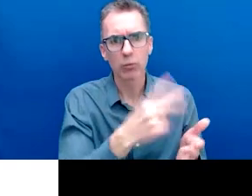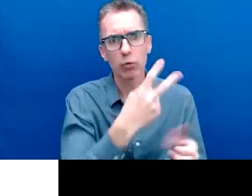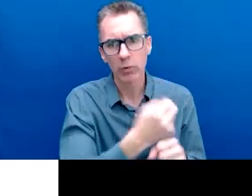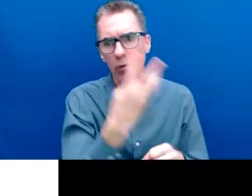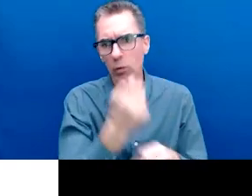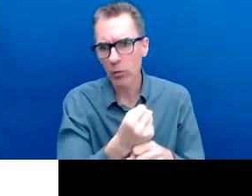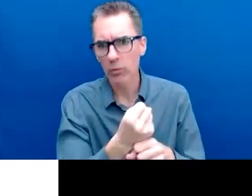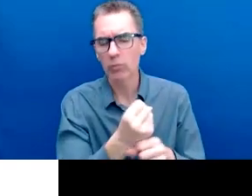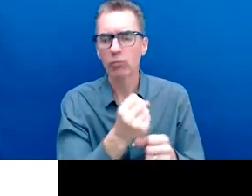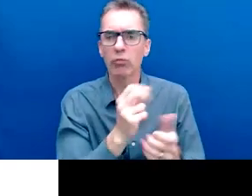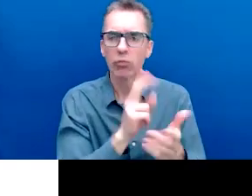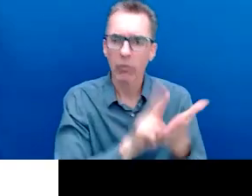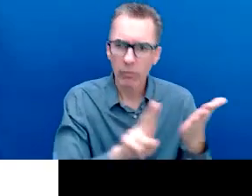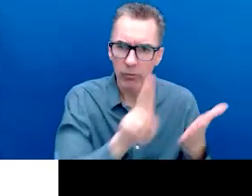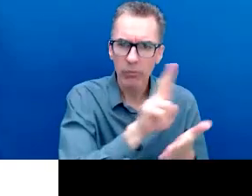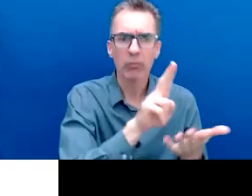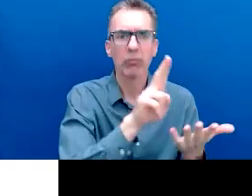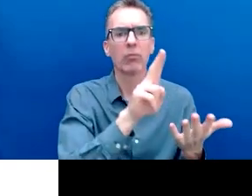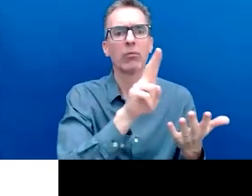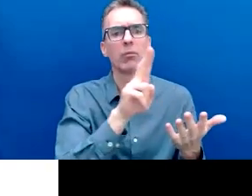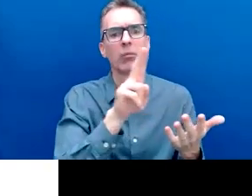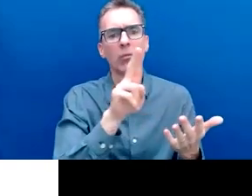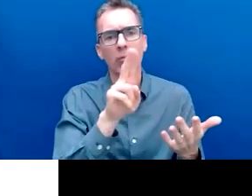Even, I think, graduate students are included in this